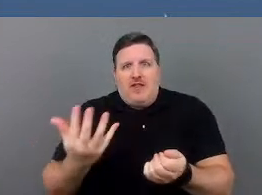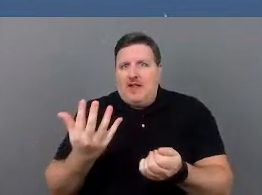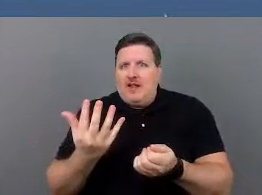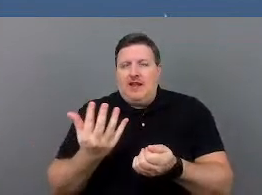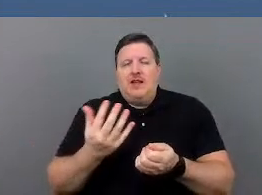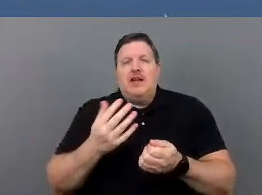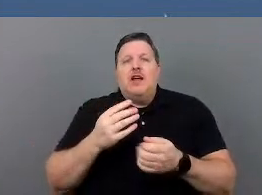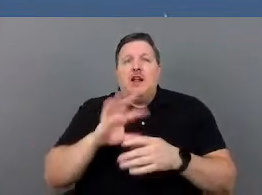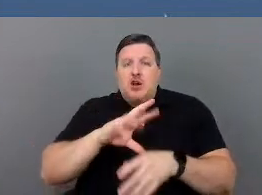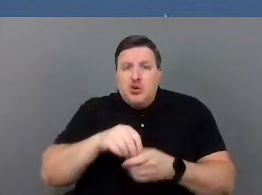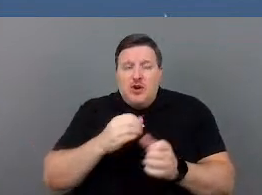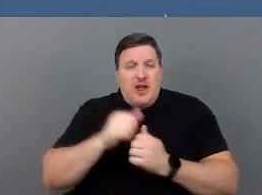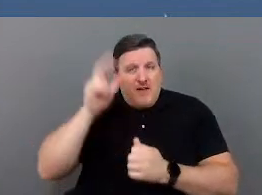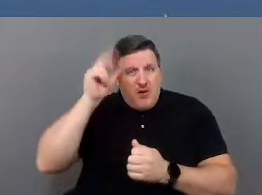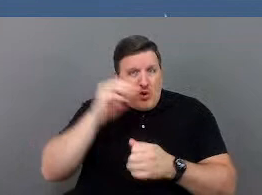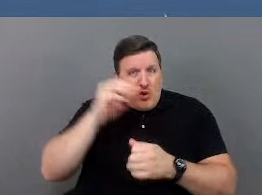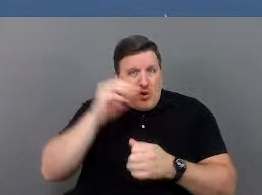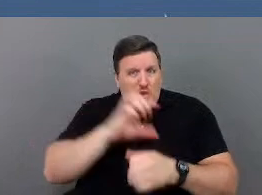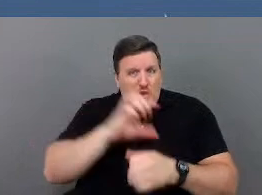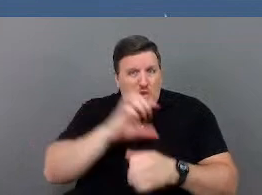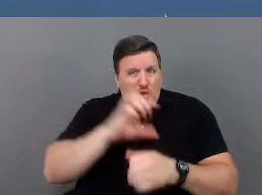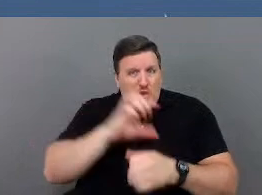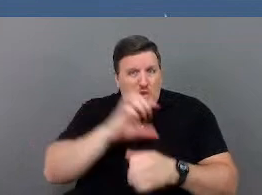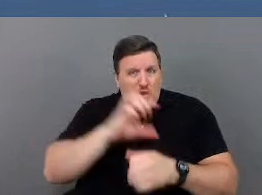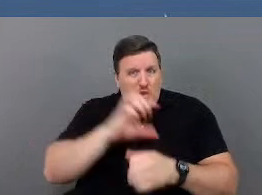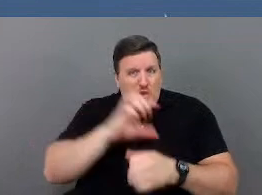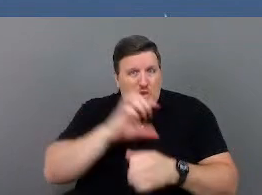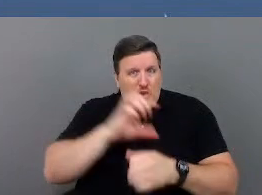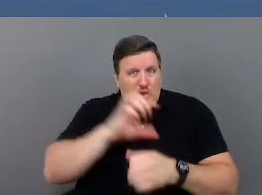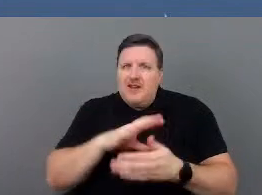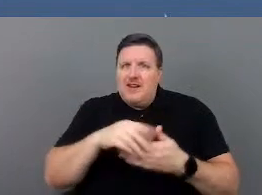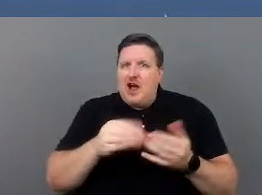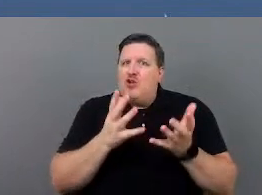THAT IS THE ENTIRETY OF THE BUDGET FOR THE CIVIL RIGHTS DEPARTMENT. MAYBE FUNDS SHOULD BE DISTRIBUTED TO THE DEPARTMENTS